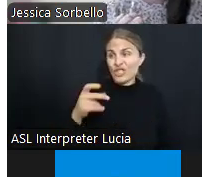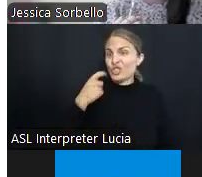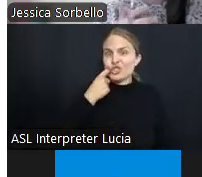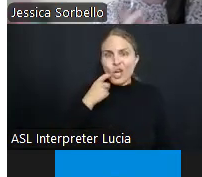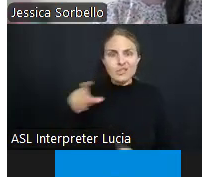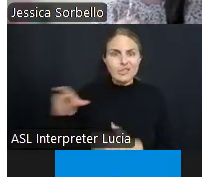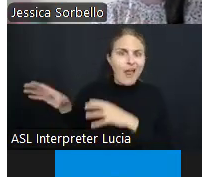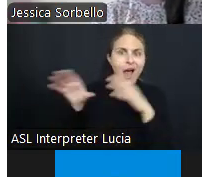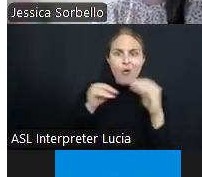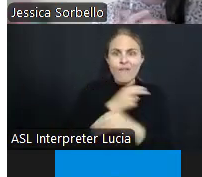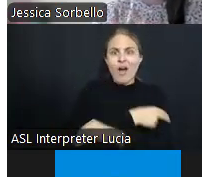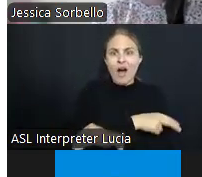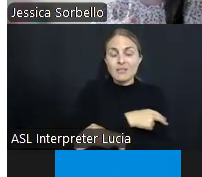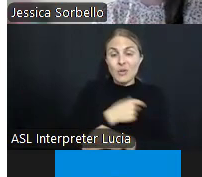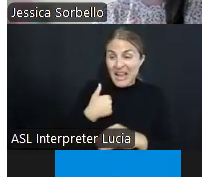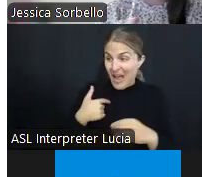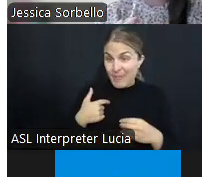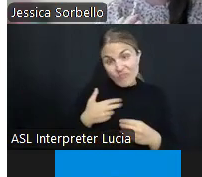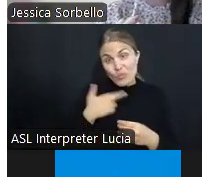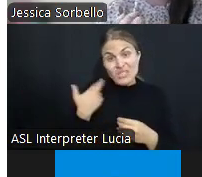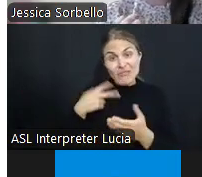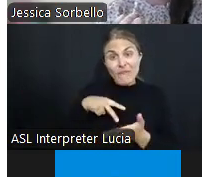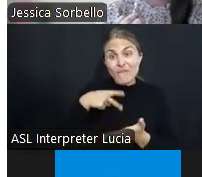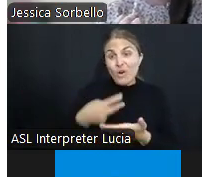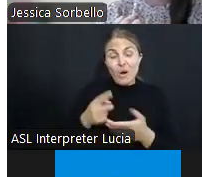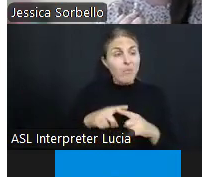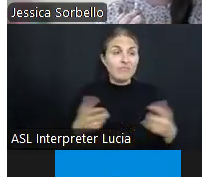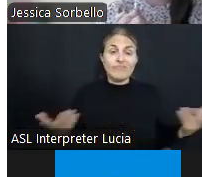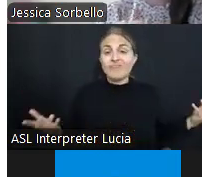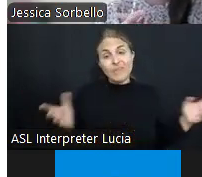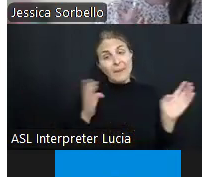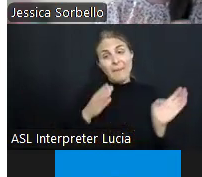drinking when I get out. What is your planned response